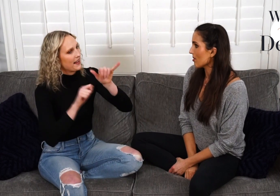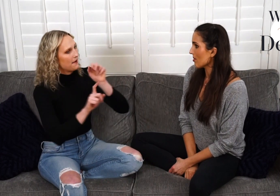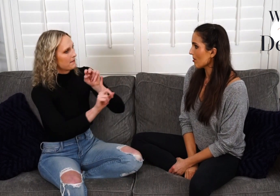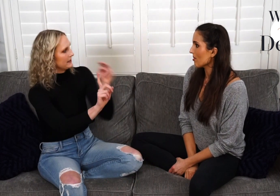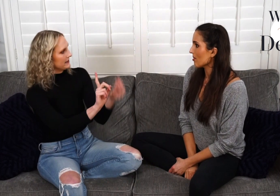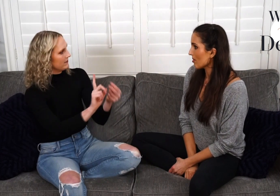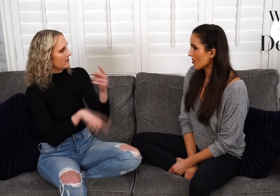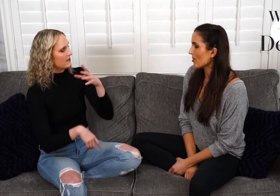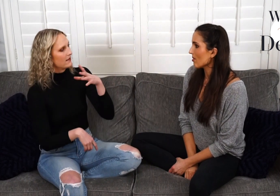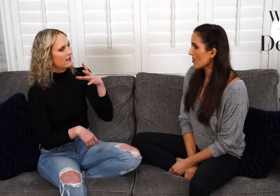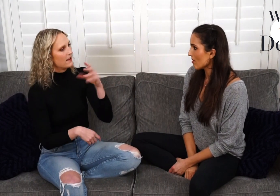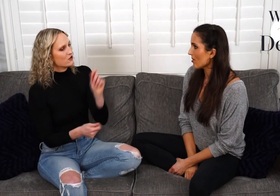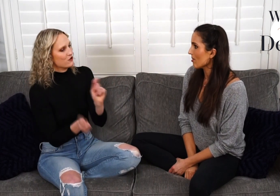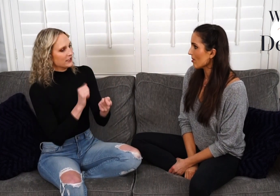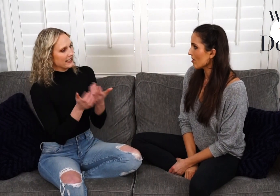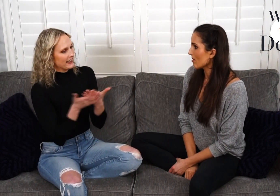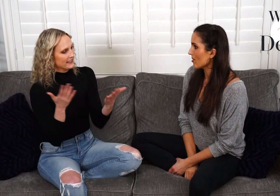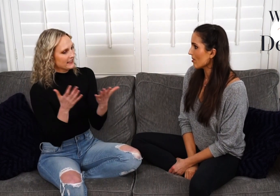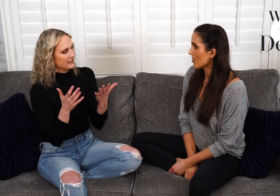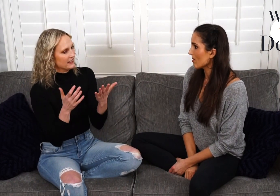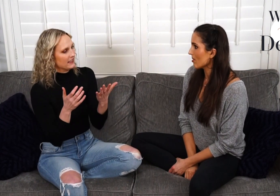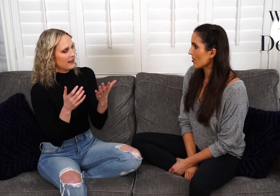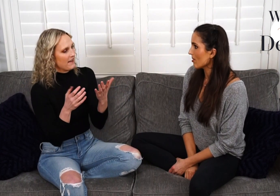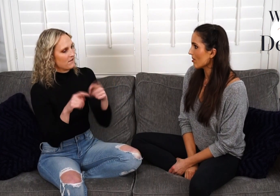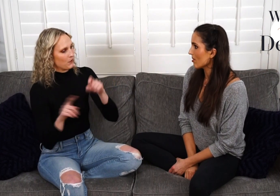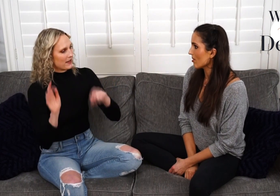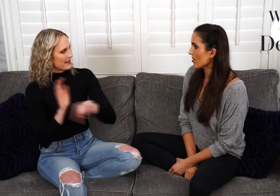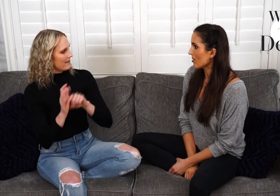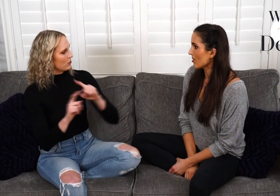perspective and change things from a negative